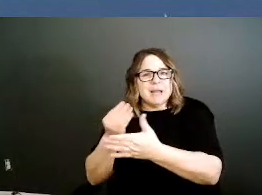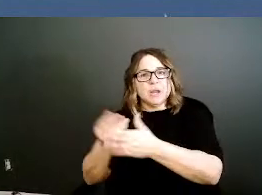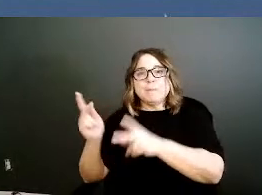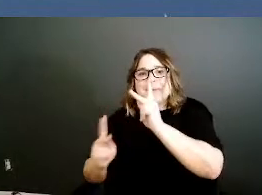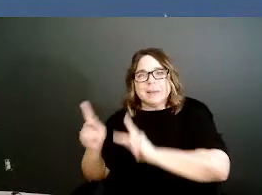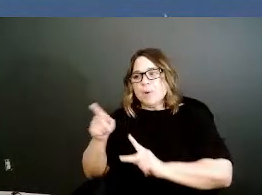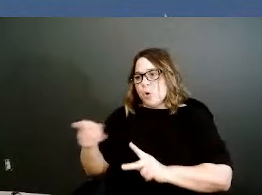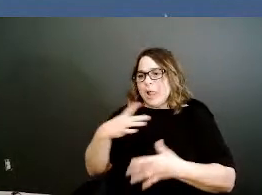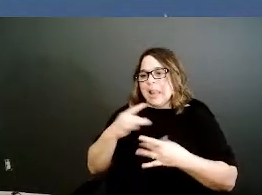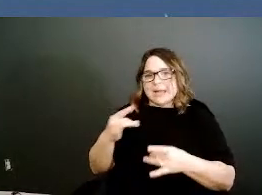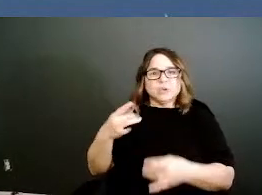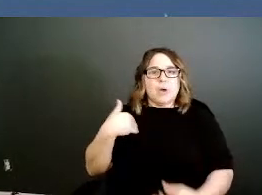CLOEJ OF LAW FOUND THAT POLICE WITH SERIOUS CRIMES IS